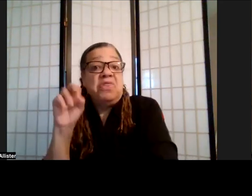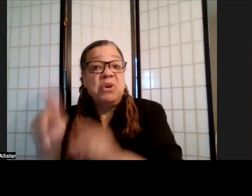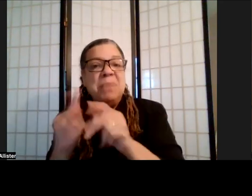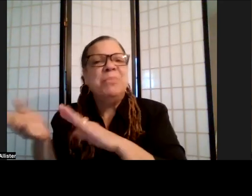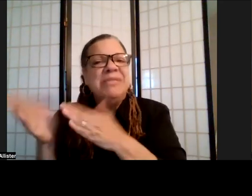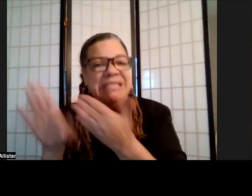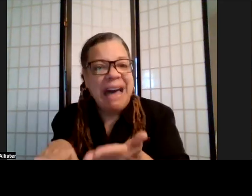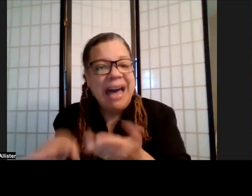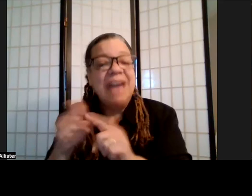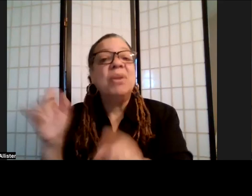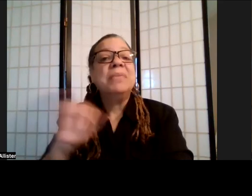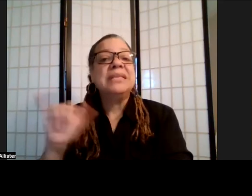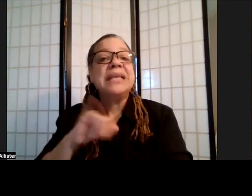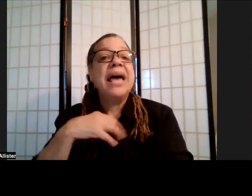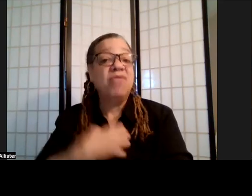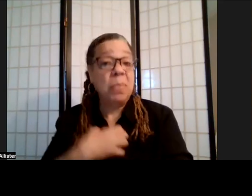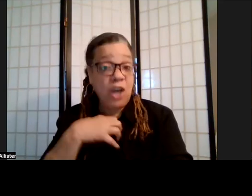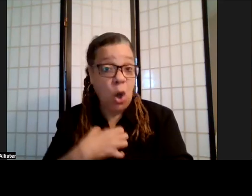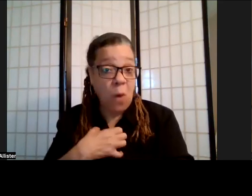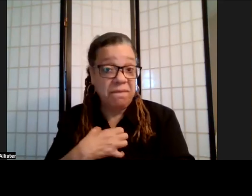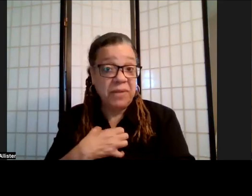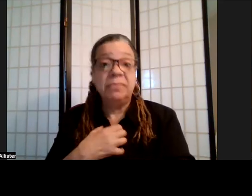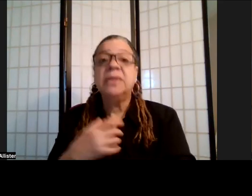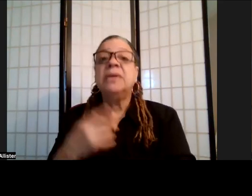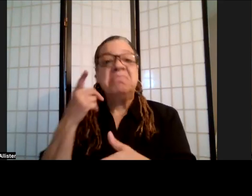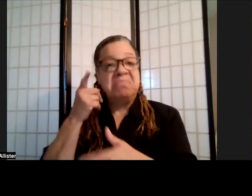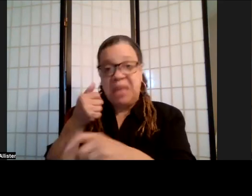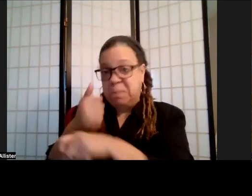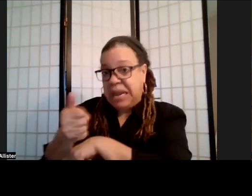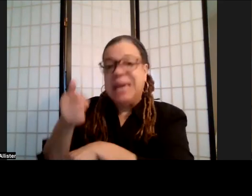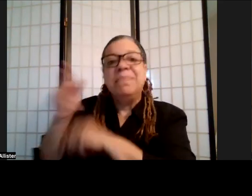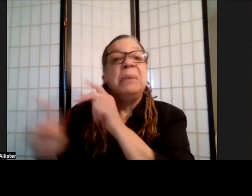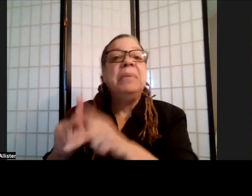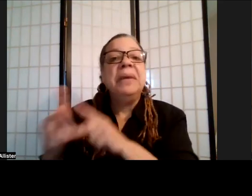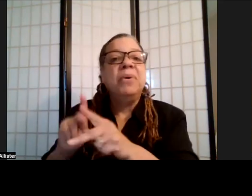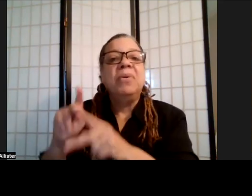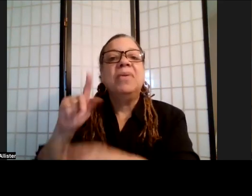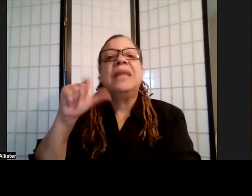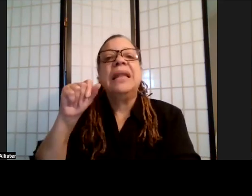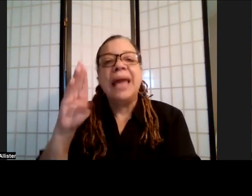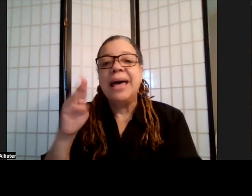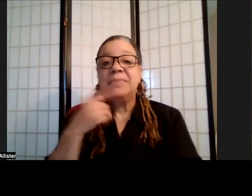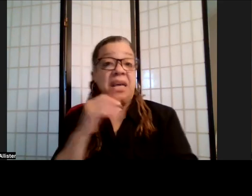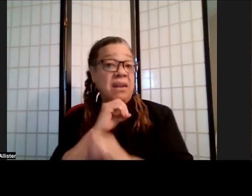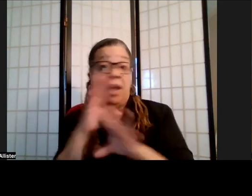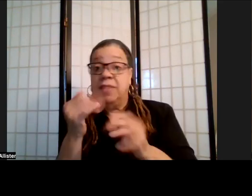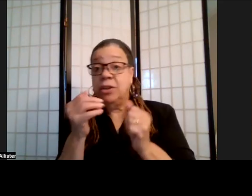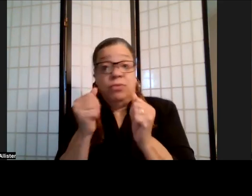supported by the local pharmaceutical industry, dug in its heels and claimed that the lab reports [confirmed] that there was nothing wrong with the syrup.